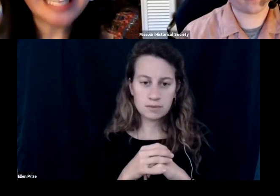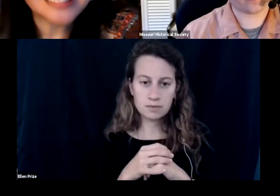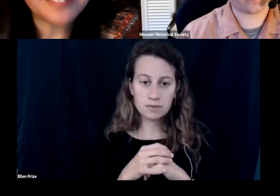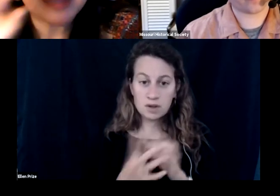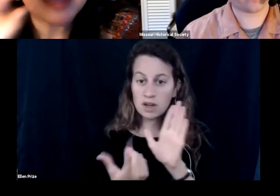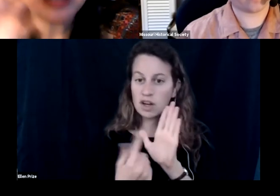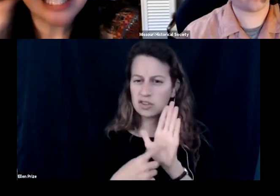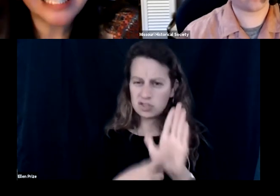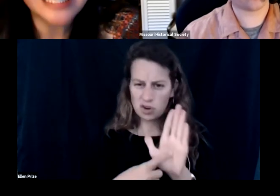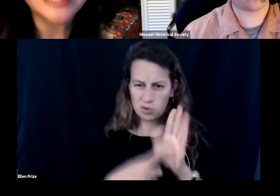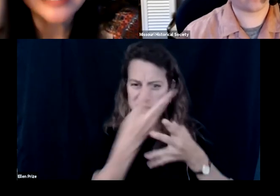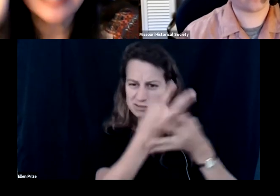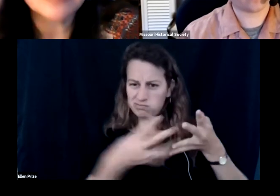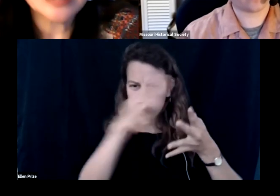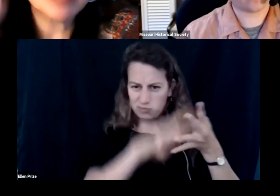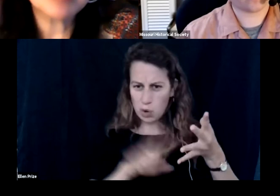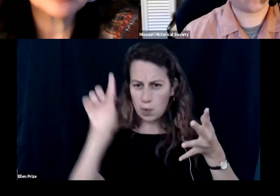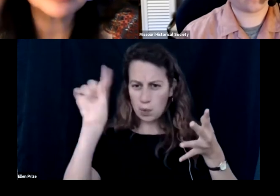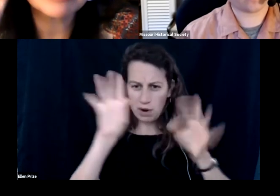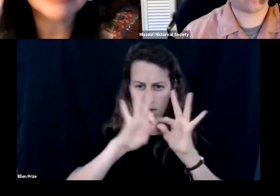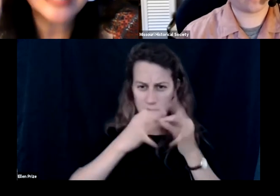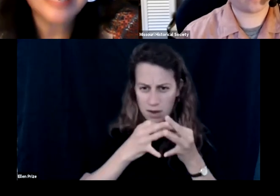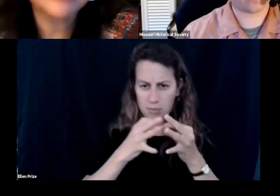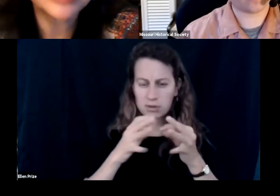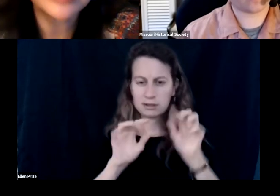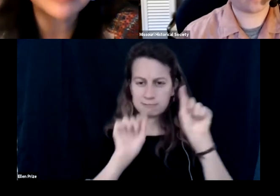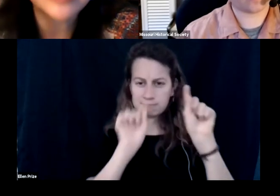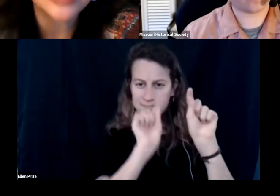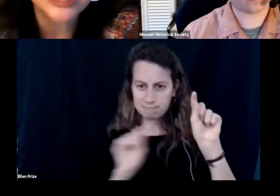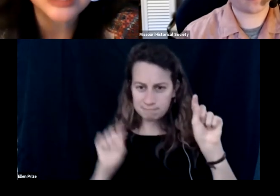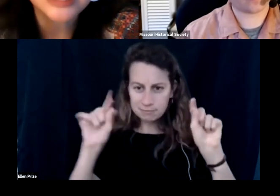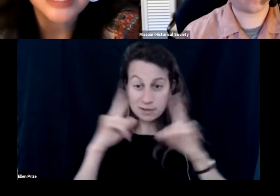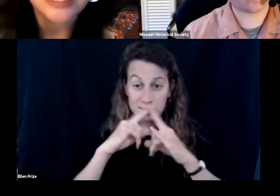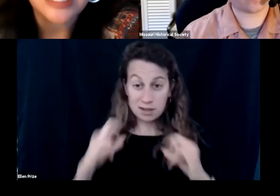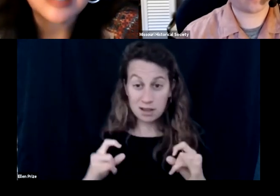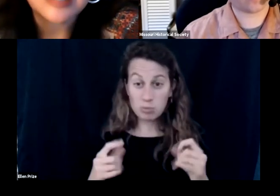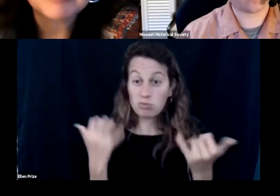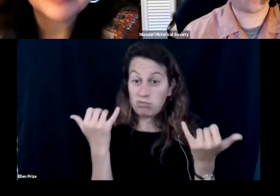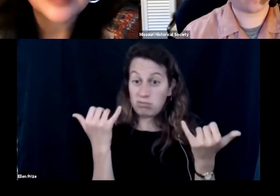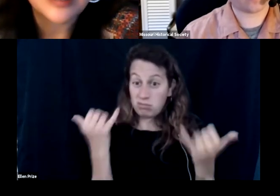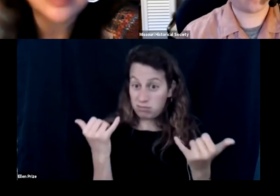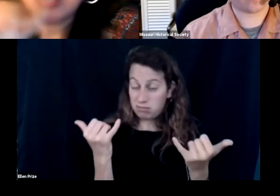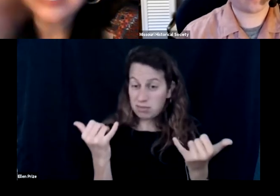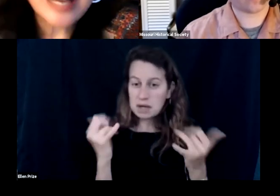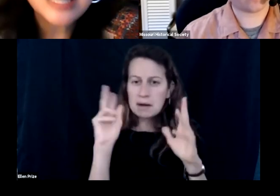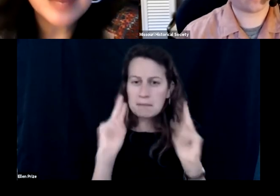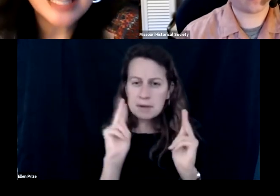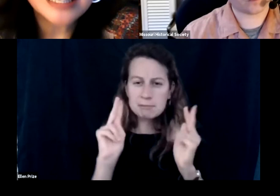against the Japanese, even though really they didn't find any incidences of spying in the end amongst the Japanese after